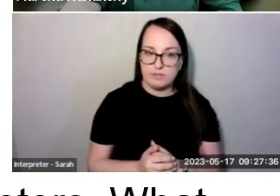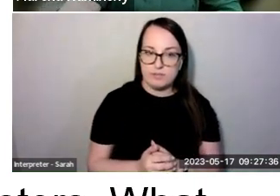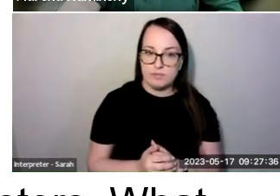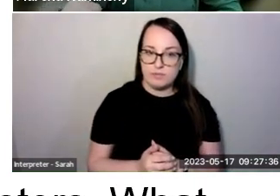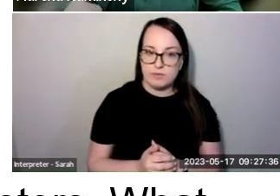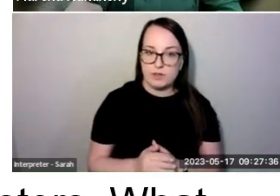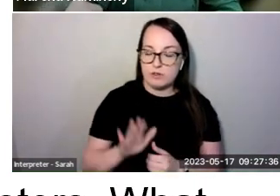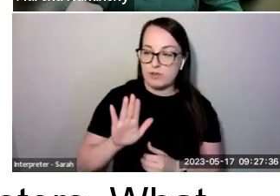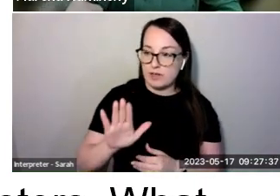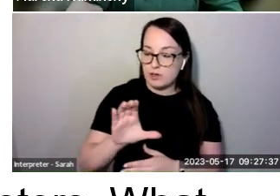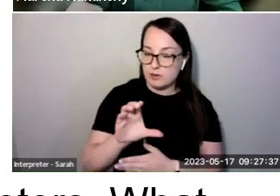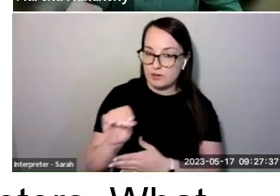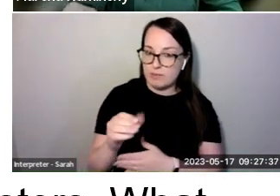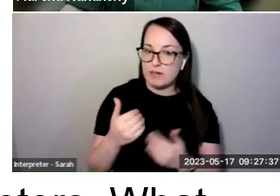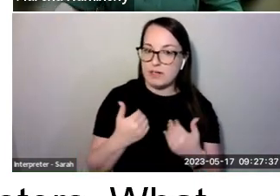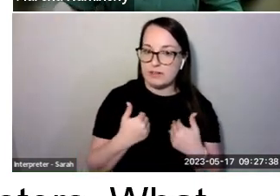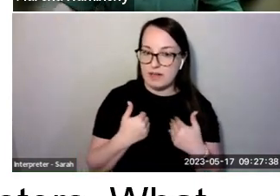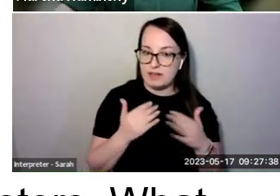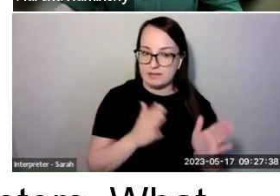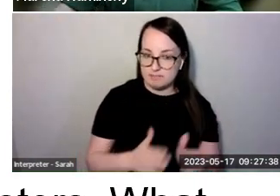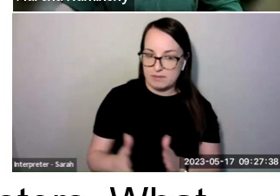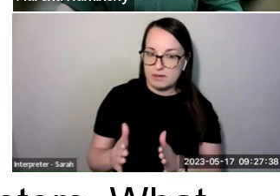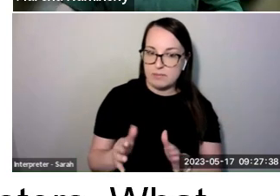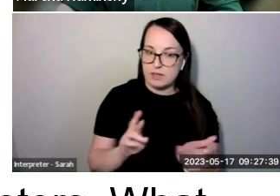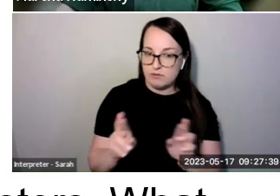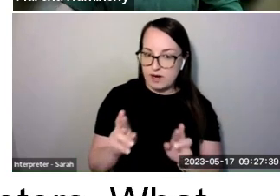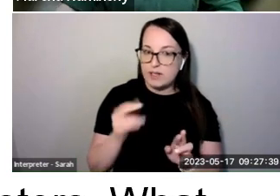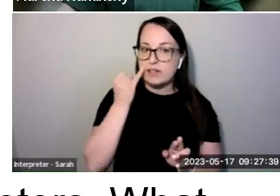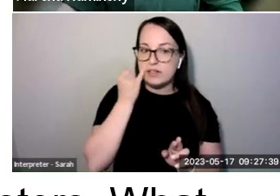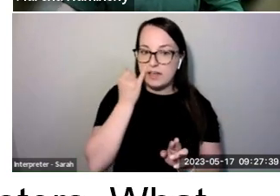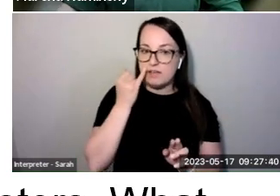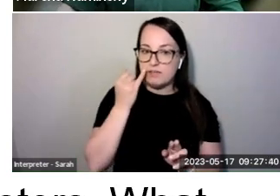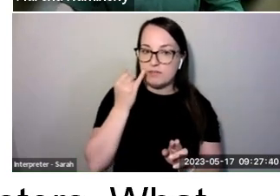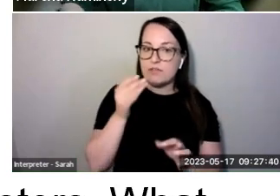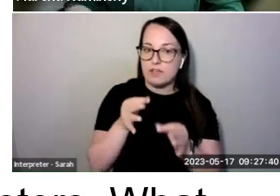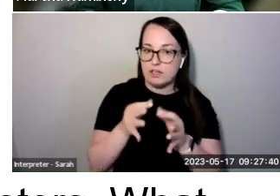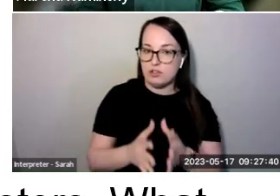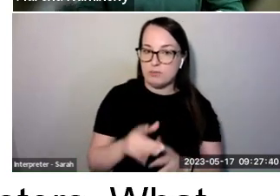That way you can -- you have a plan in place if the time comes where a